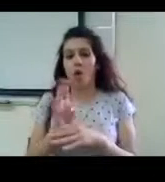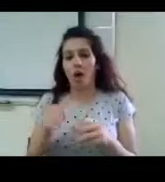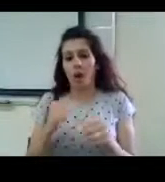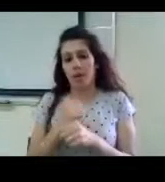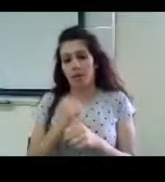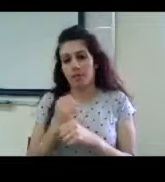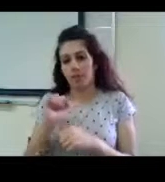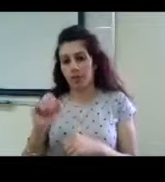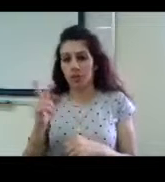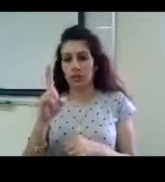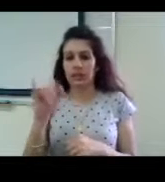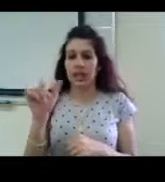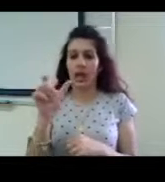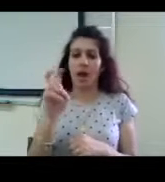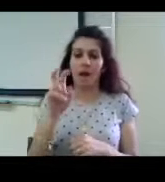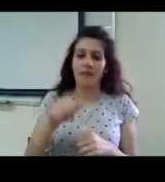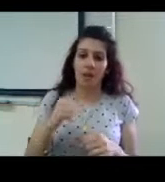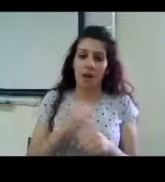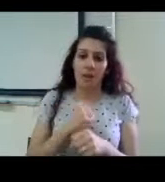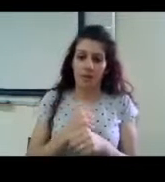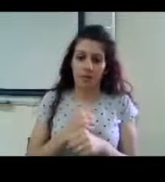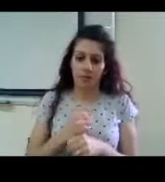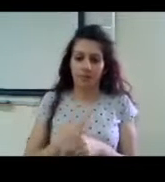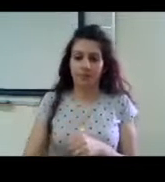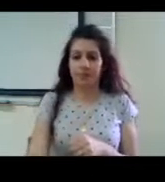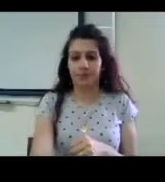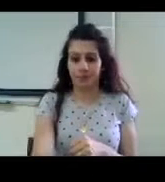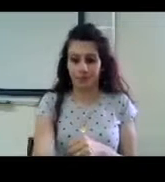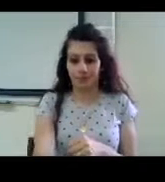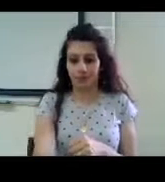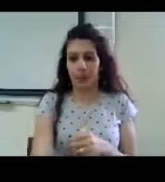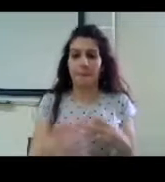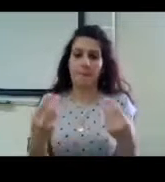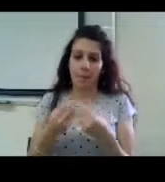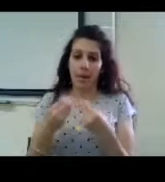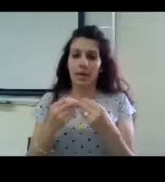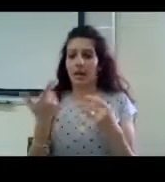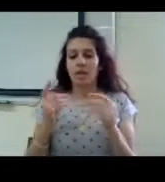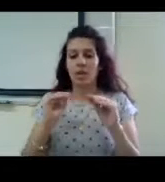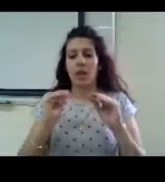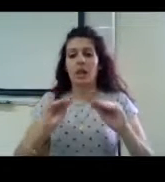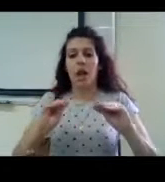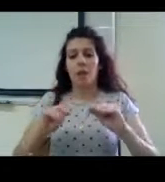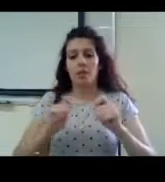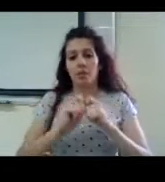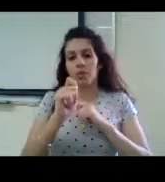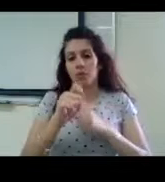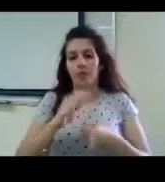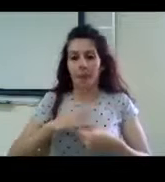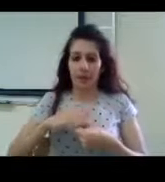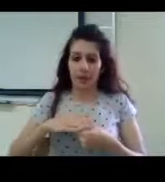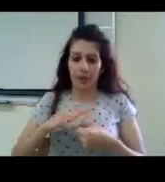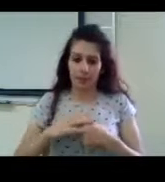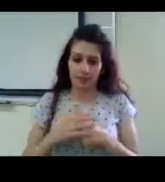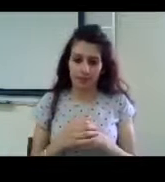camera for for one ten seconds so also our audience has a picture you know